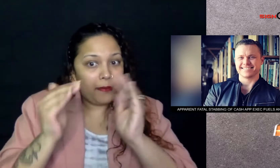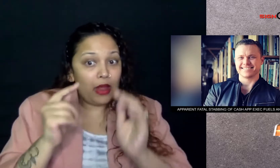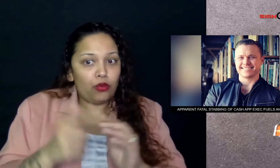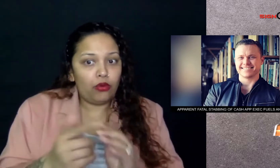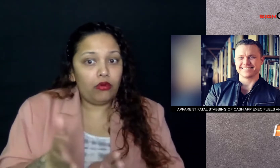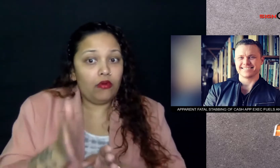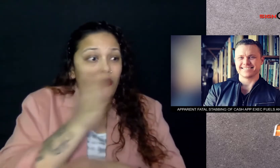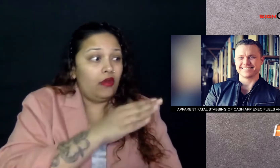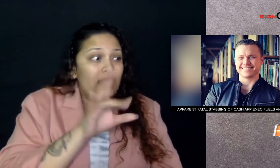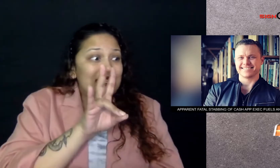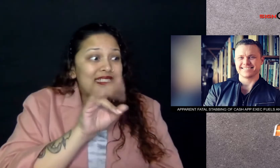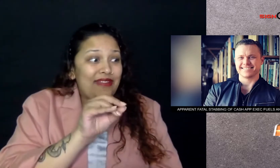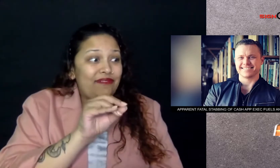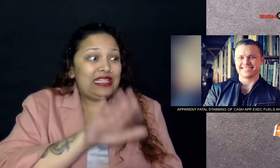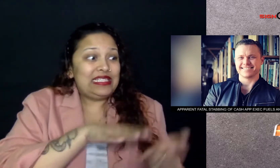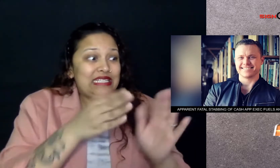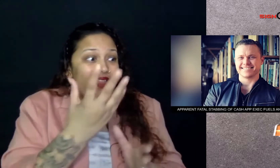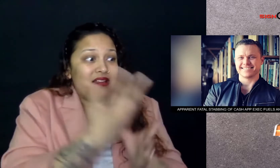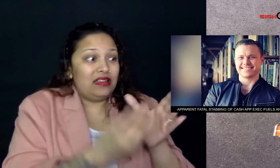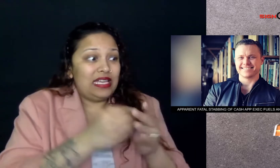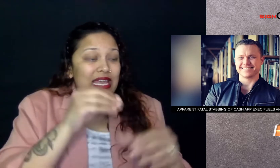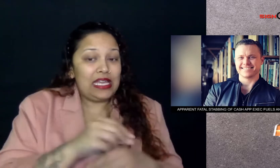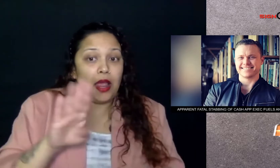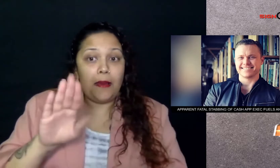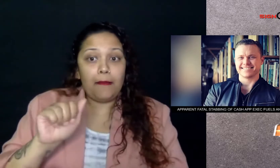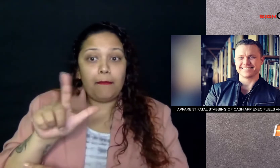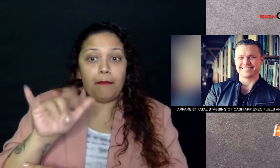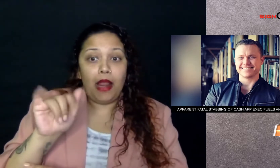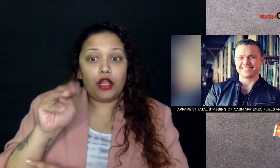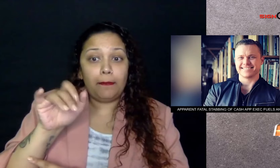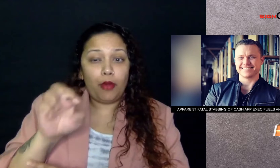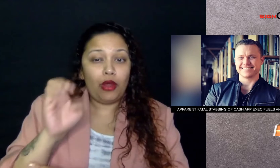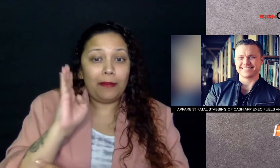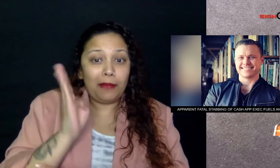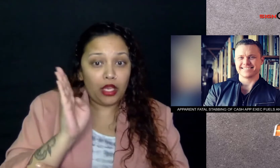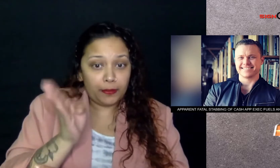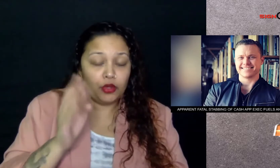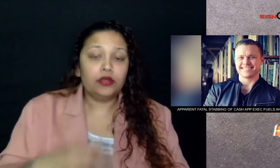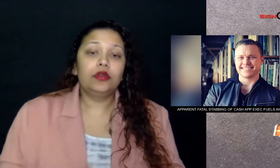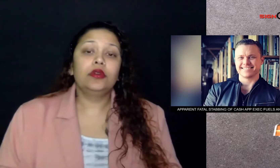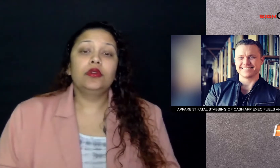Lee's death is the 12th this year. compared to 70 deaths in Baltimore